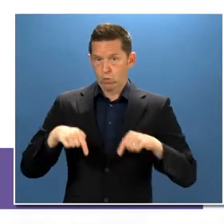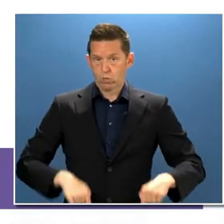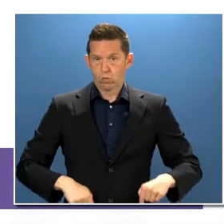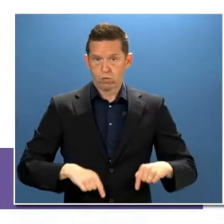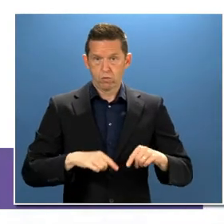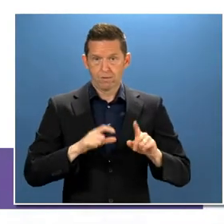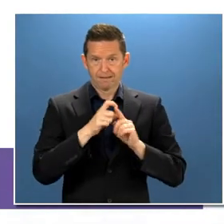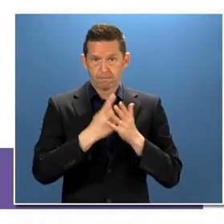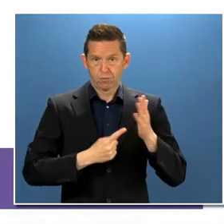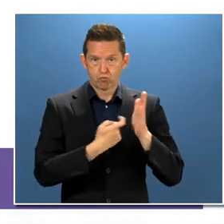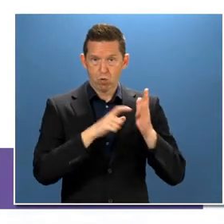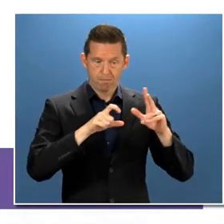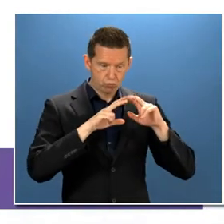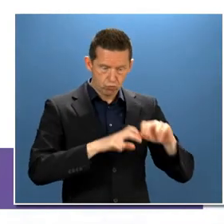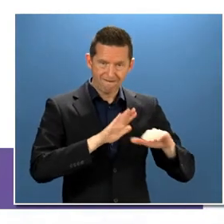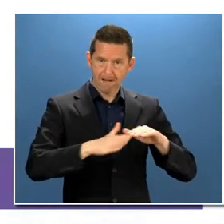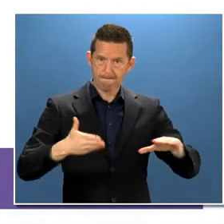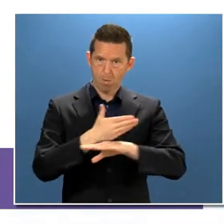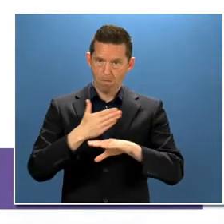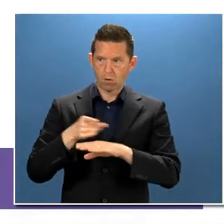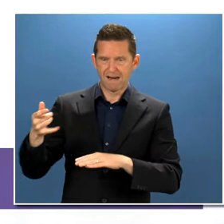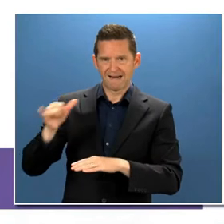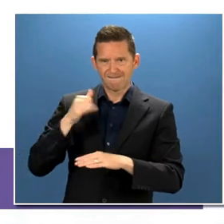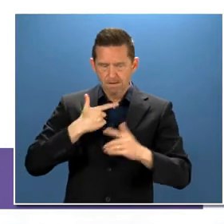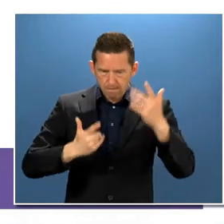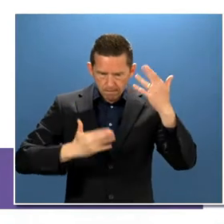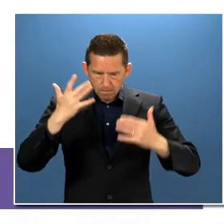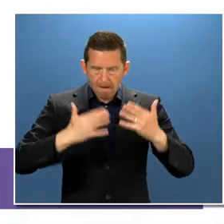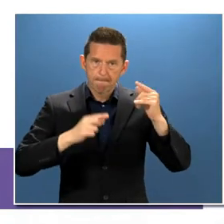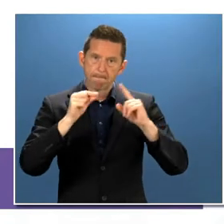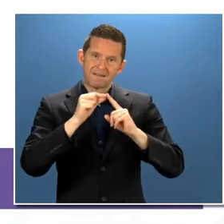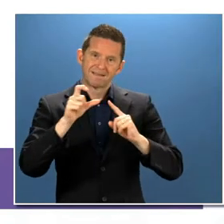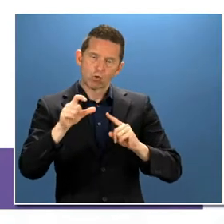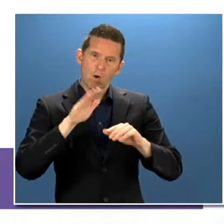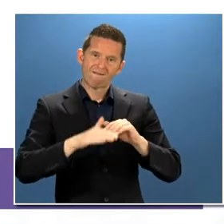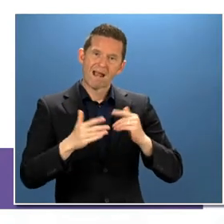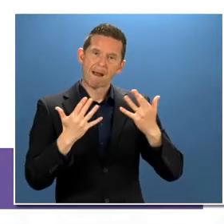issues some of the statistics about the proportion of complaints that come to